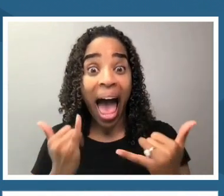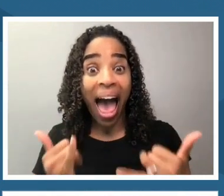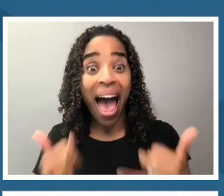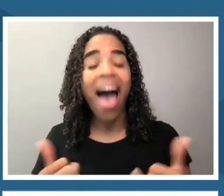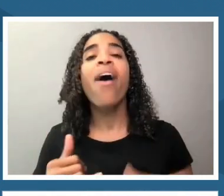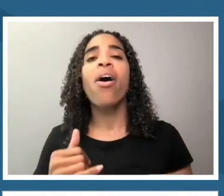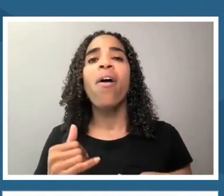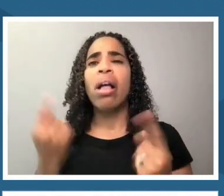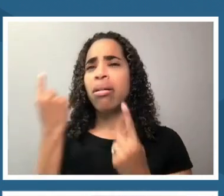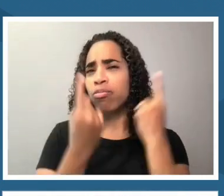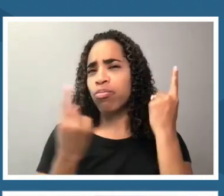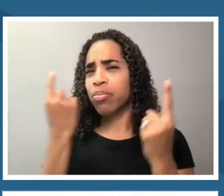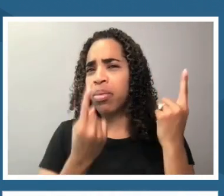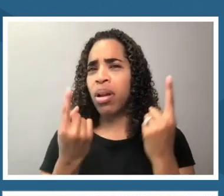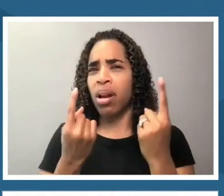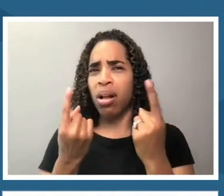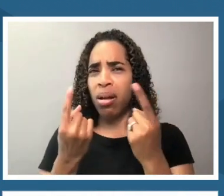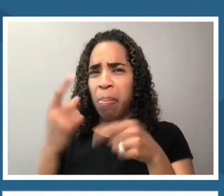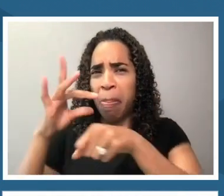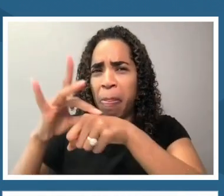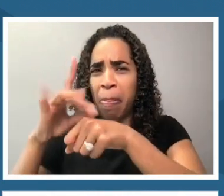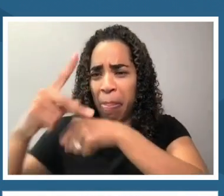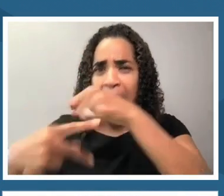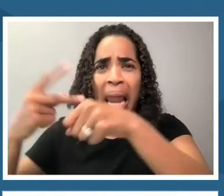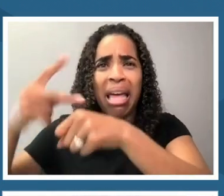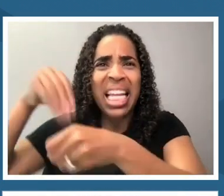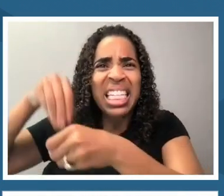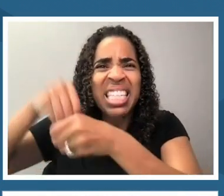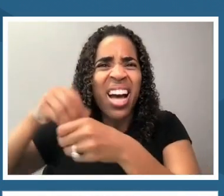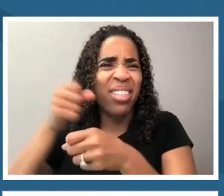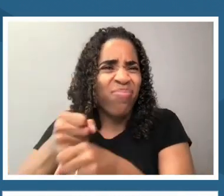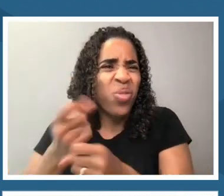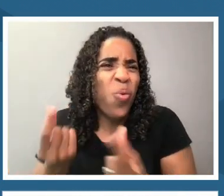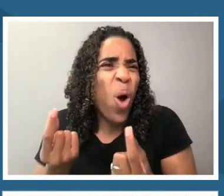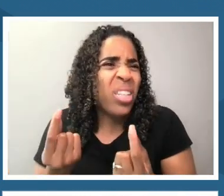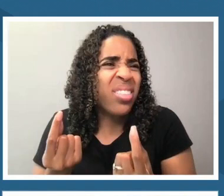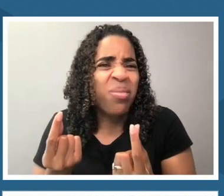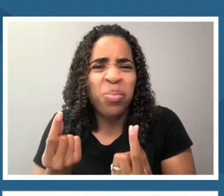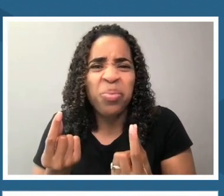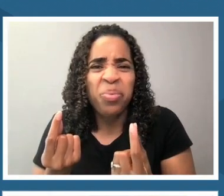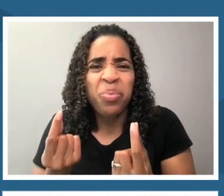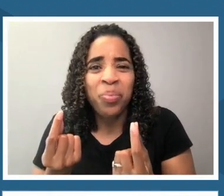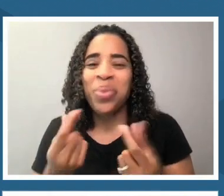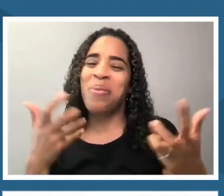plan is actually made of you know and that comes back to the questions in the